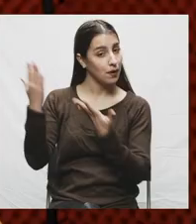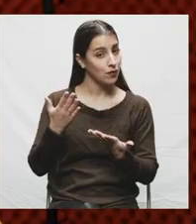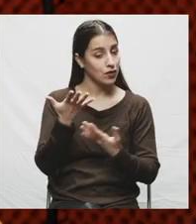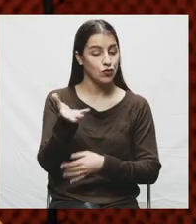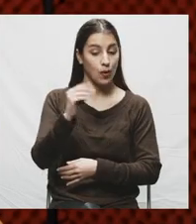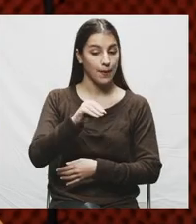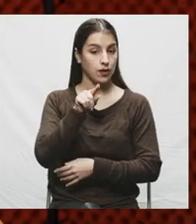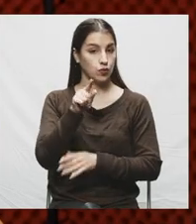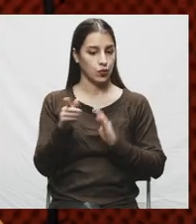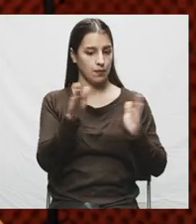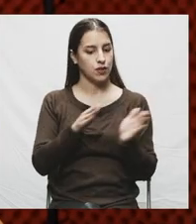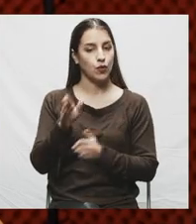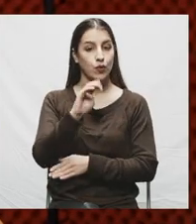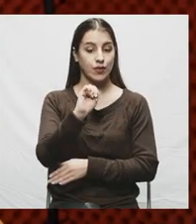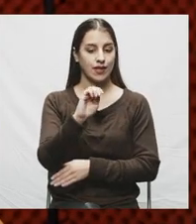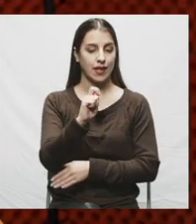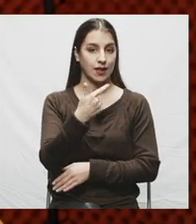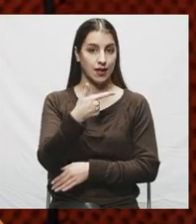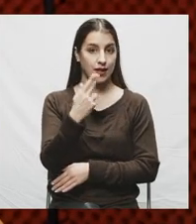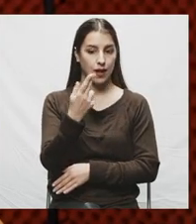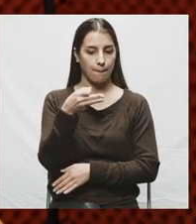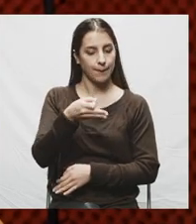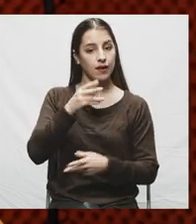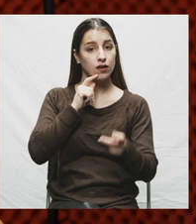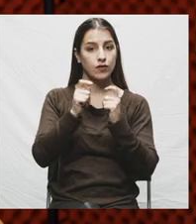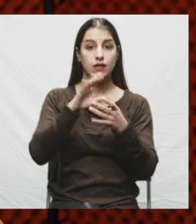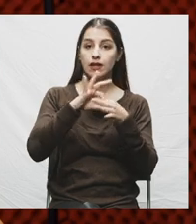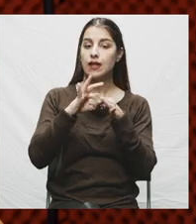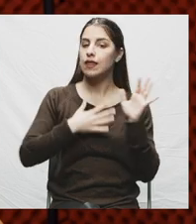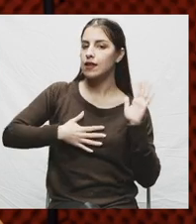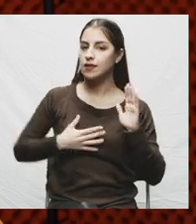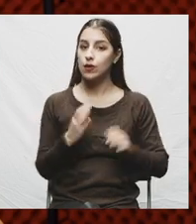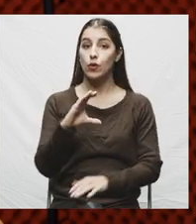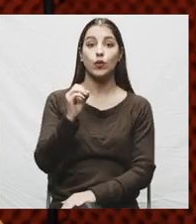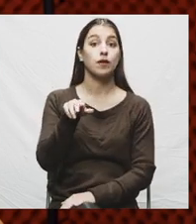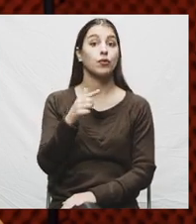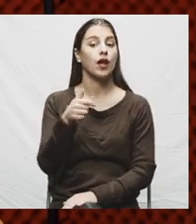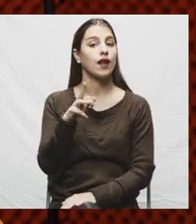Welcome to one more Set-up episode a podcast about Portuguese Contemporary Dance.